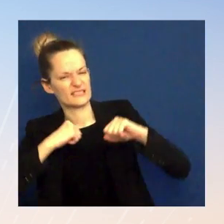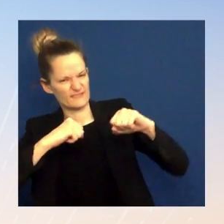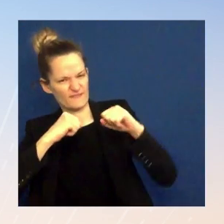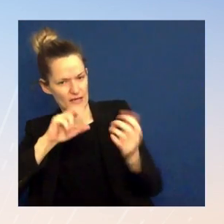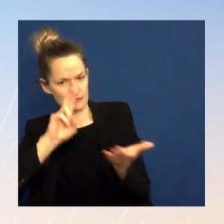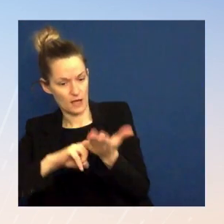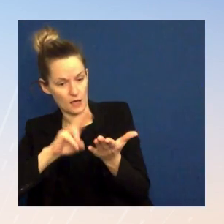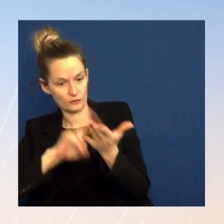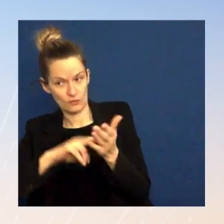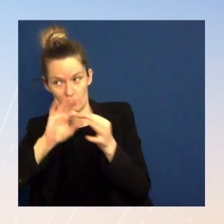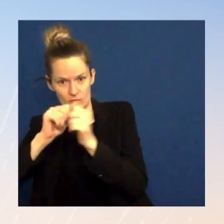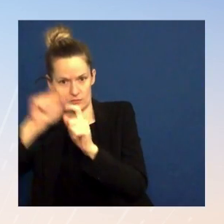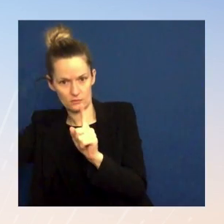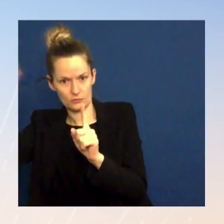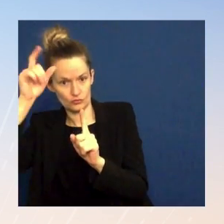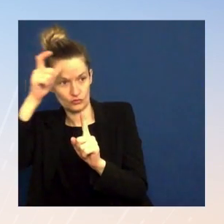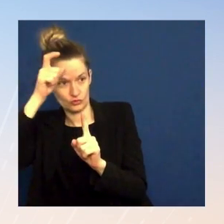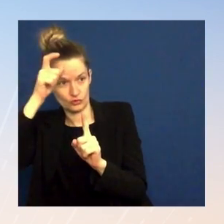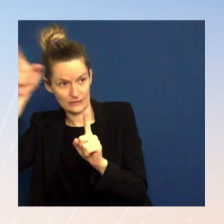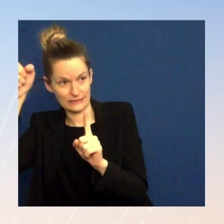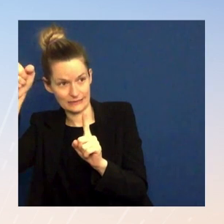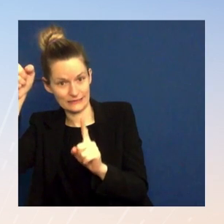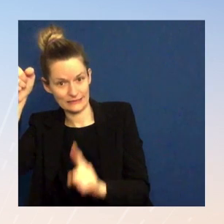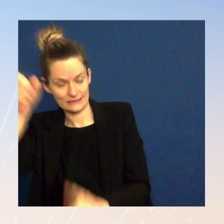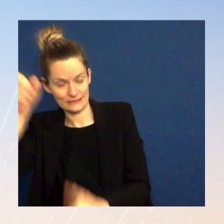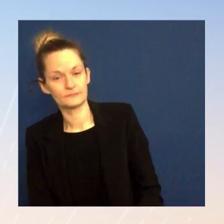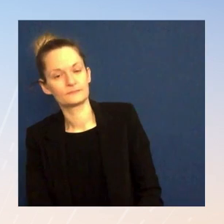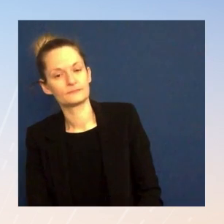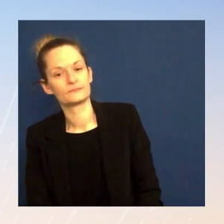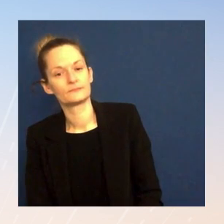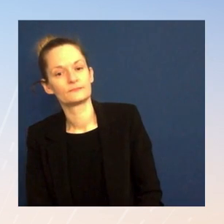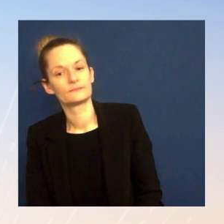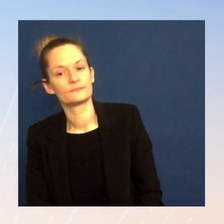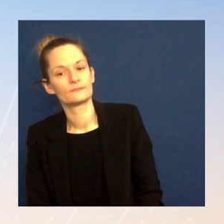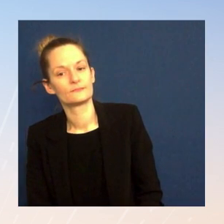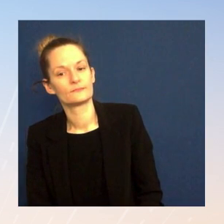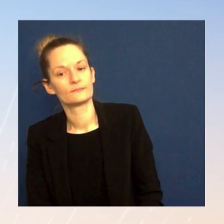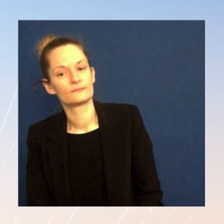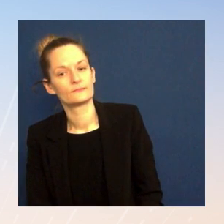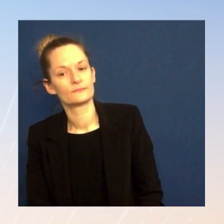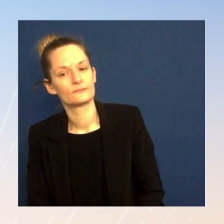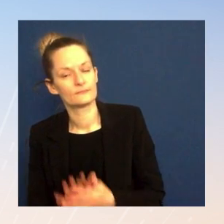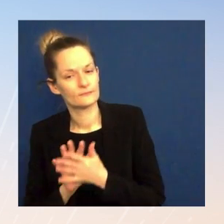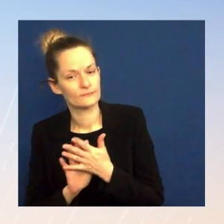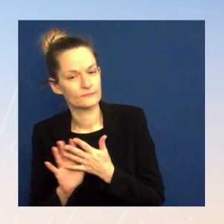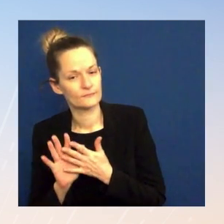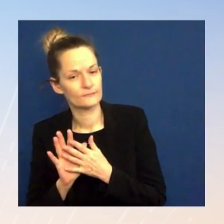to meet with President Erdoğan at these upcoming summits? Ms. Psaki: We have space -- as I think Ed noted --